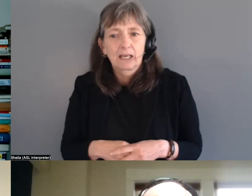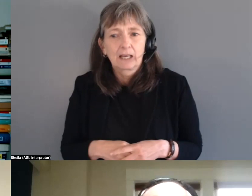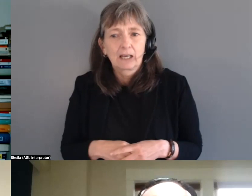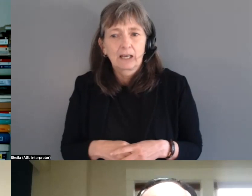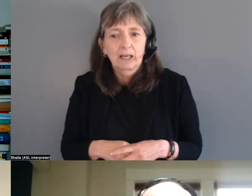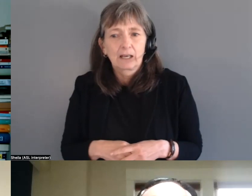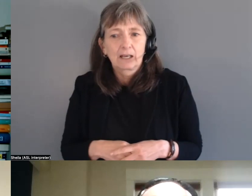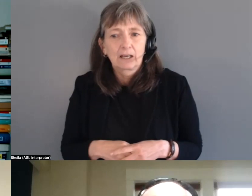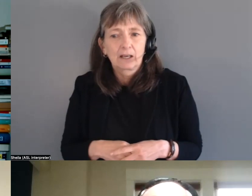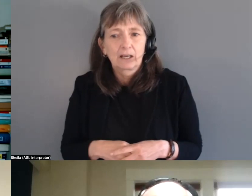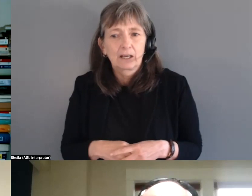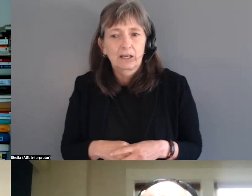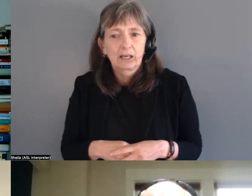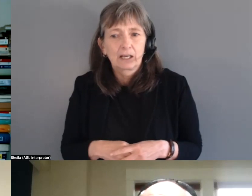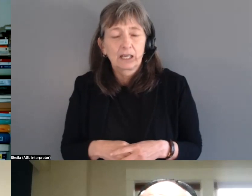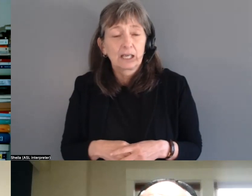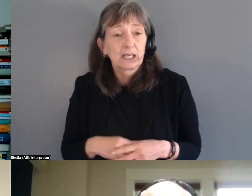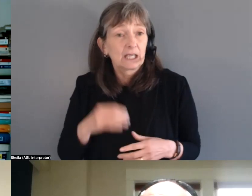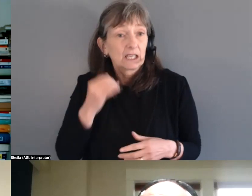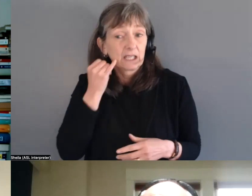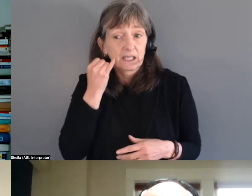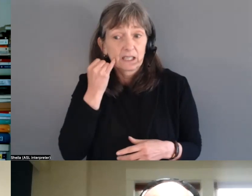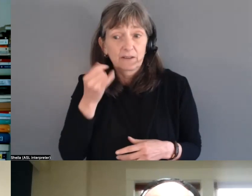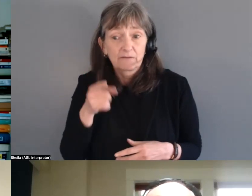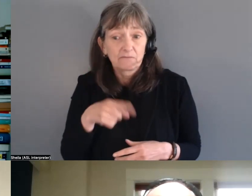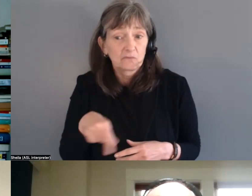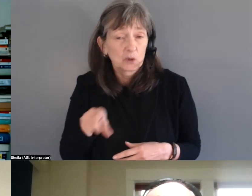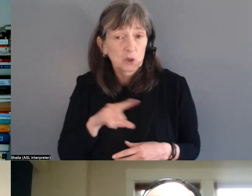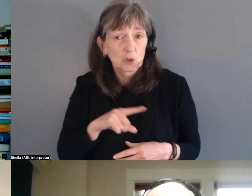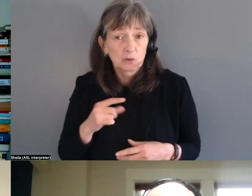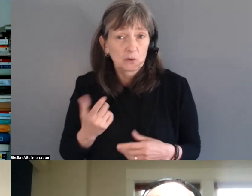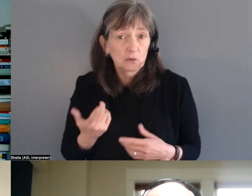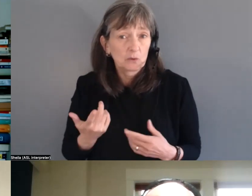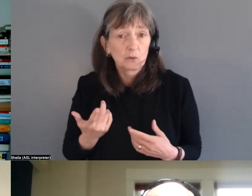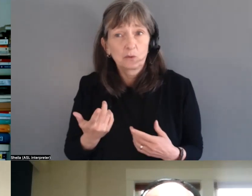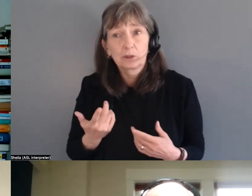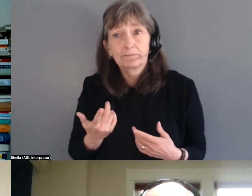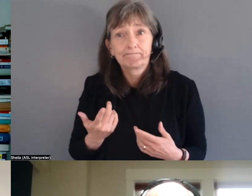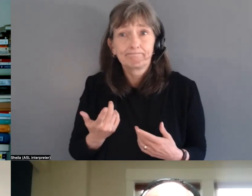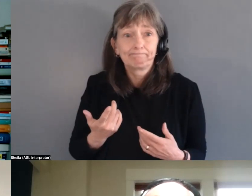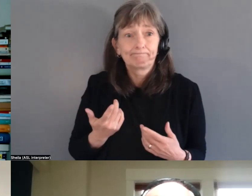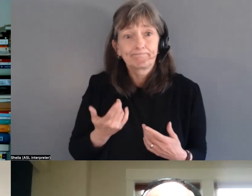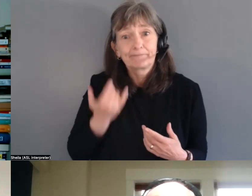players even within a particular... You know, so if you had a group of children's publishers,